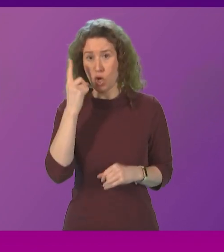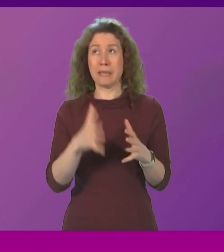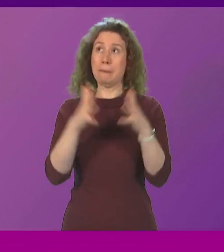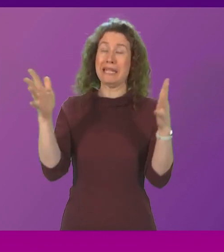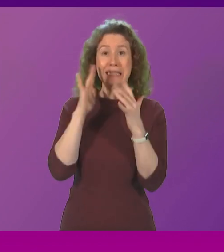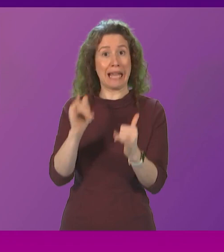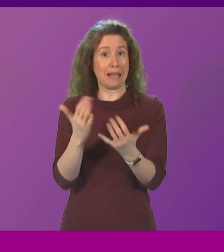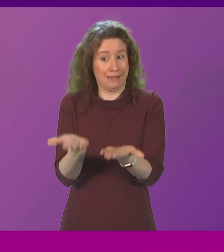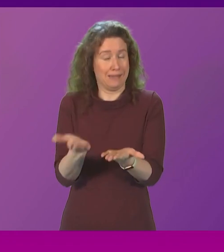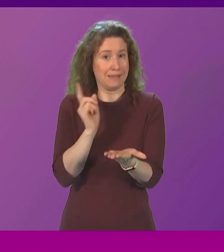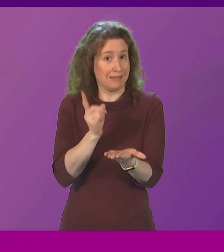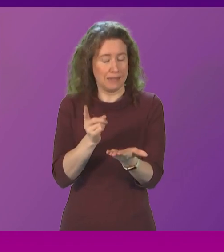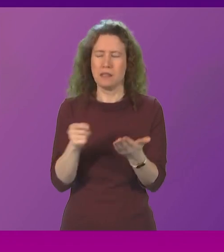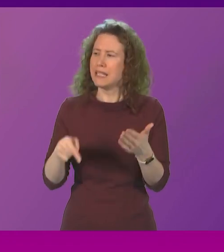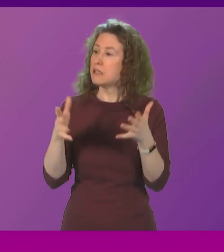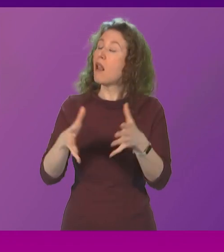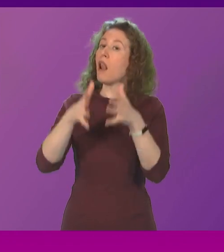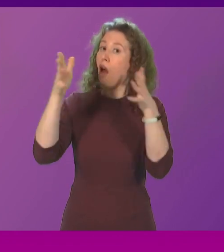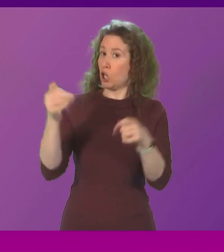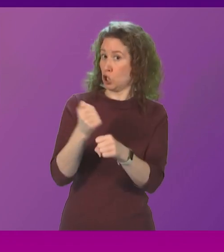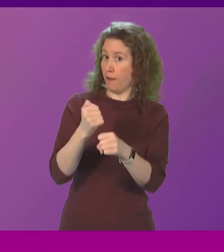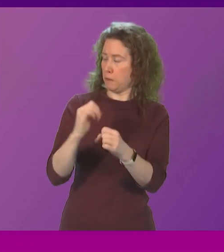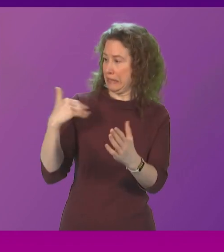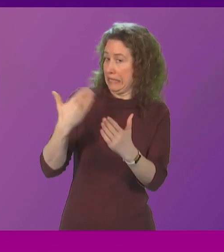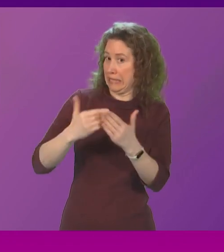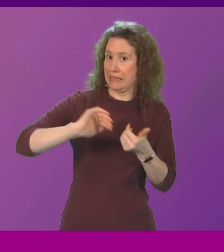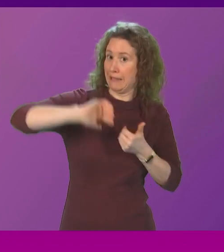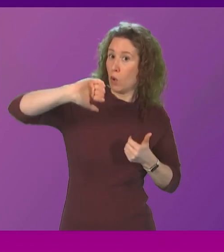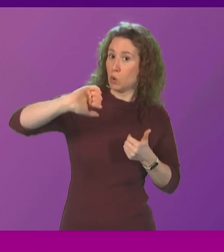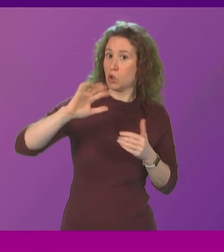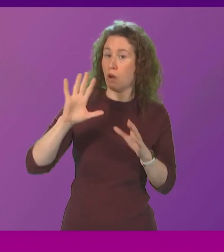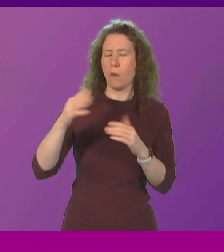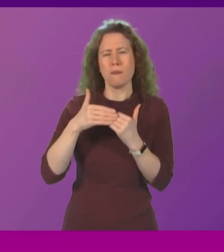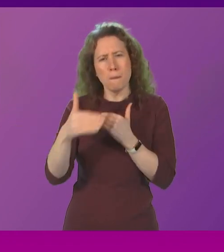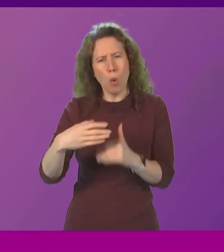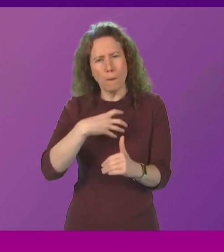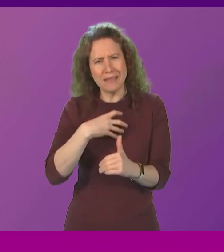The Government is the largest since devolution, with more ministers than ever before.